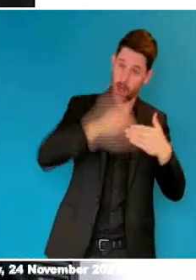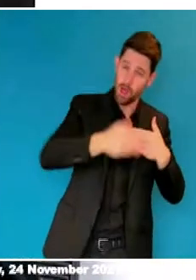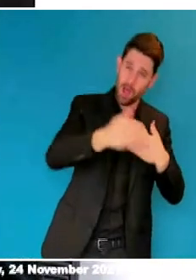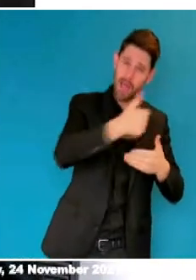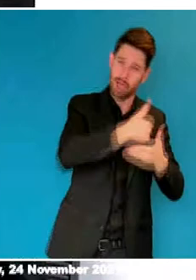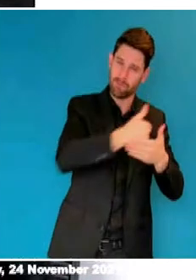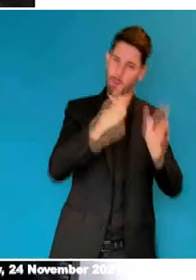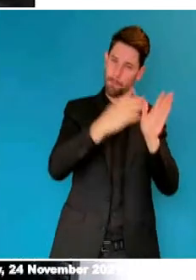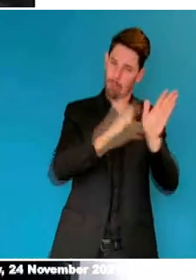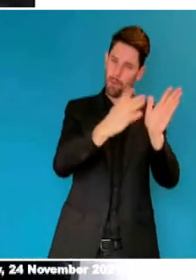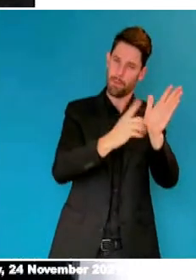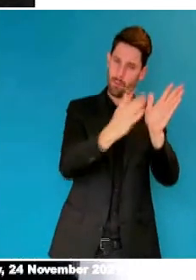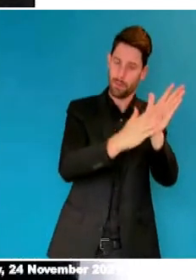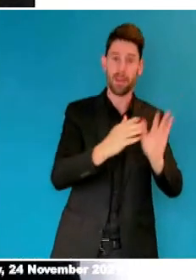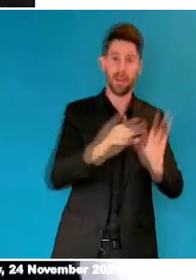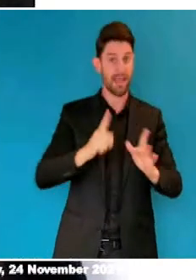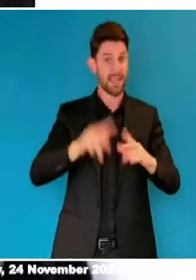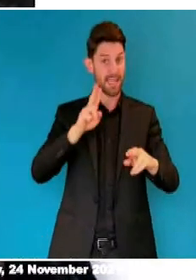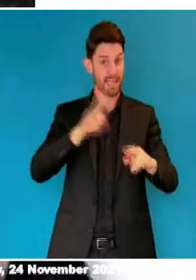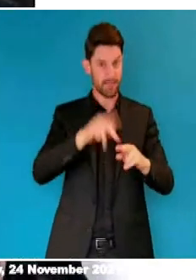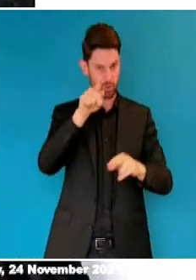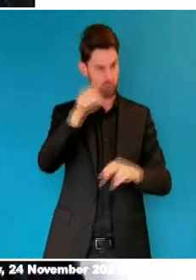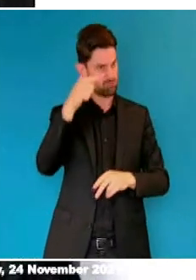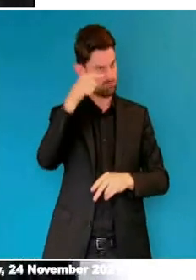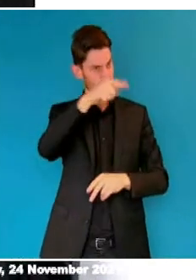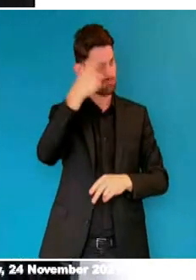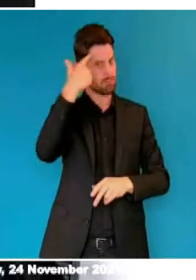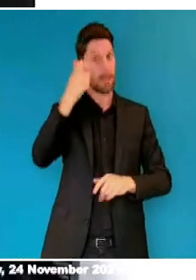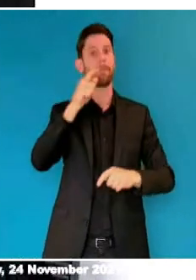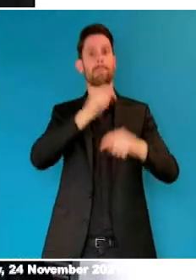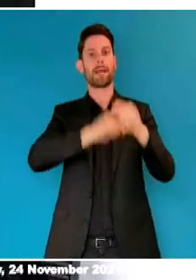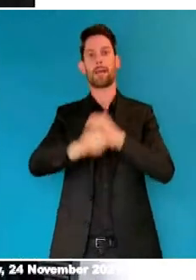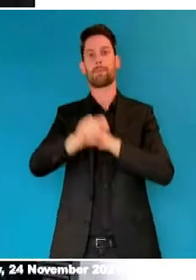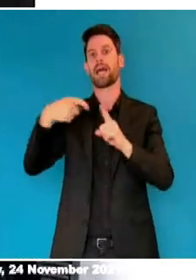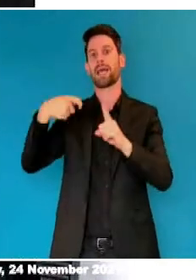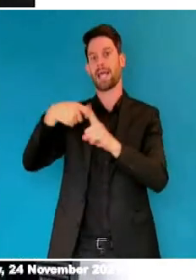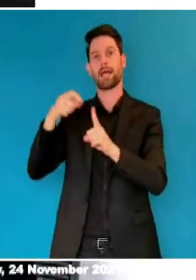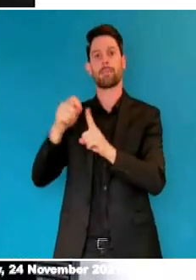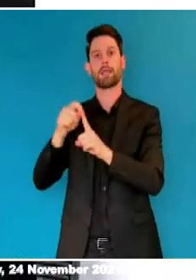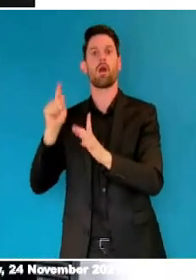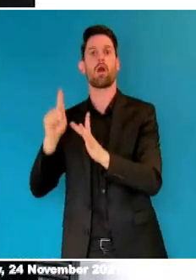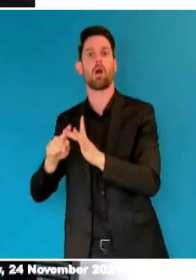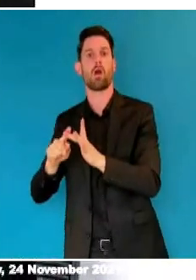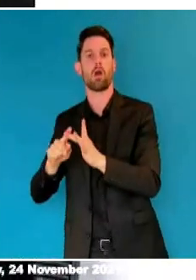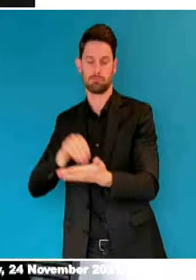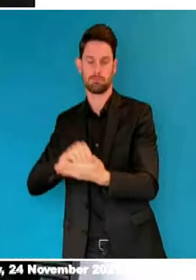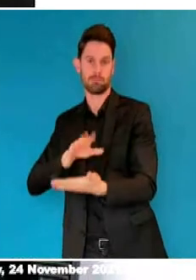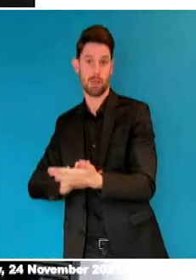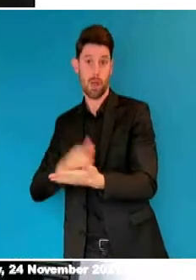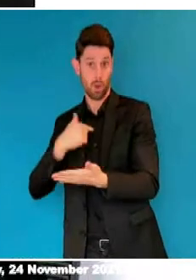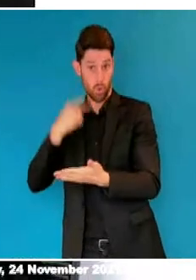that a KPI or a performance indicator for your people leaders, could that improve your